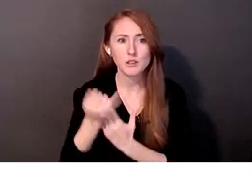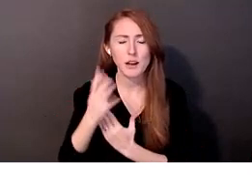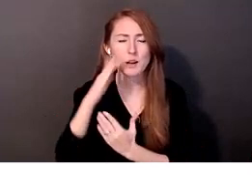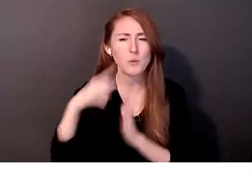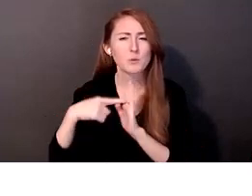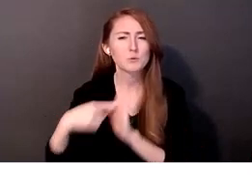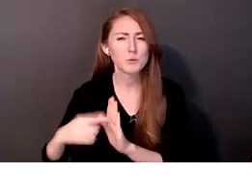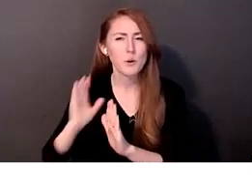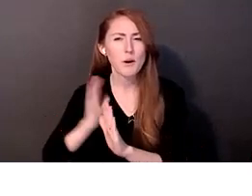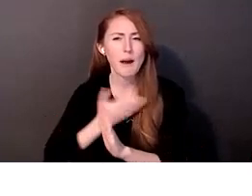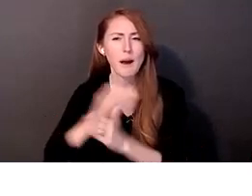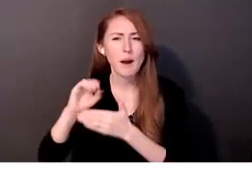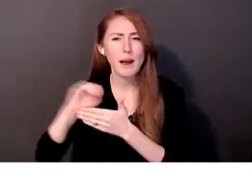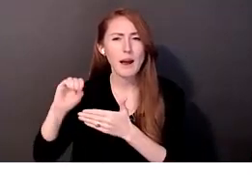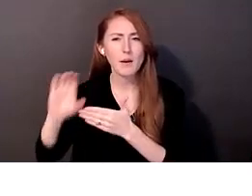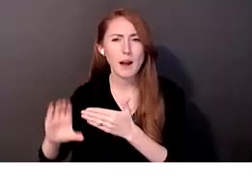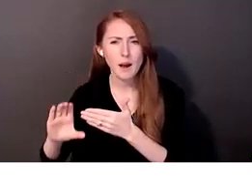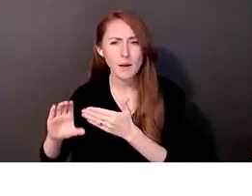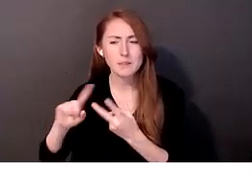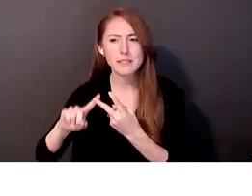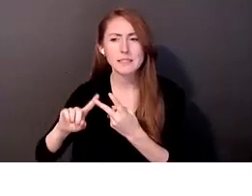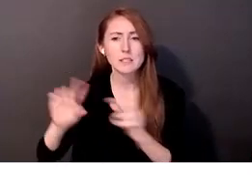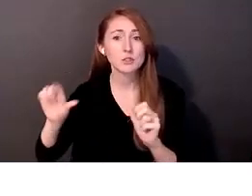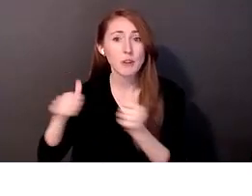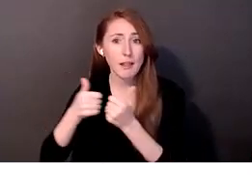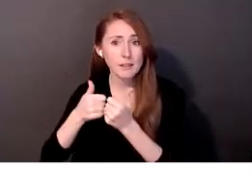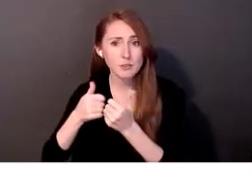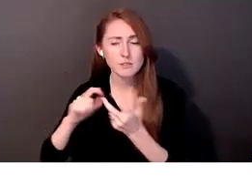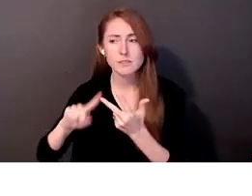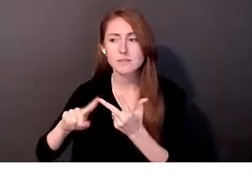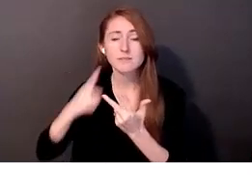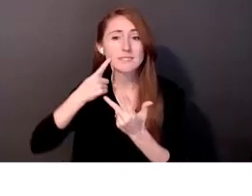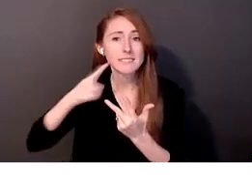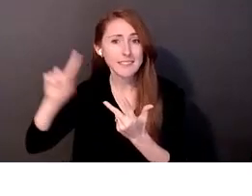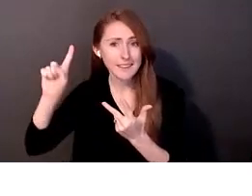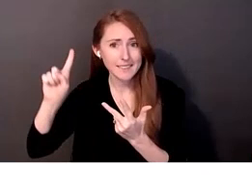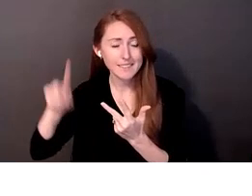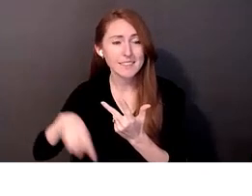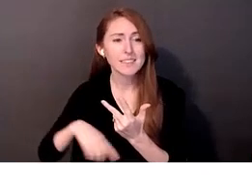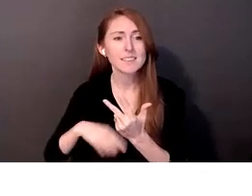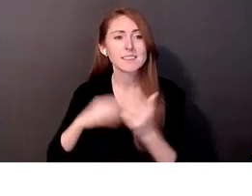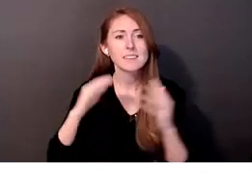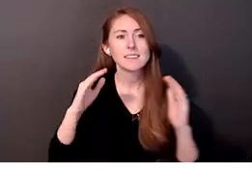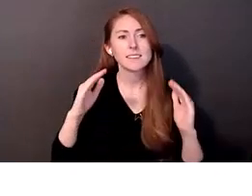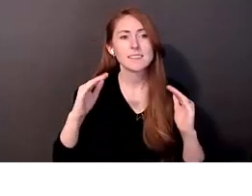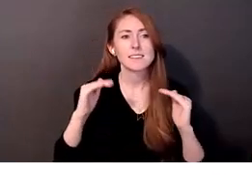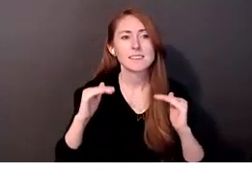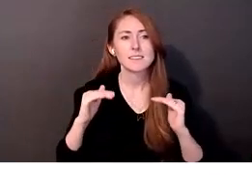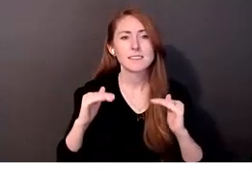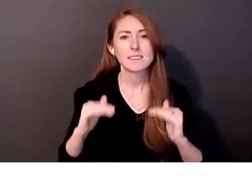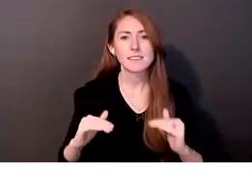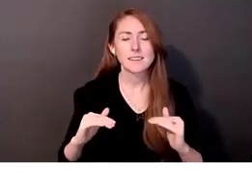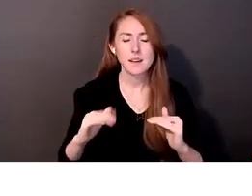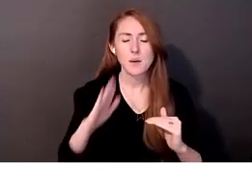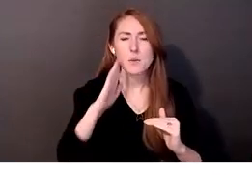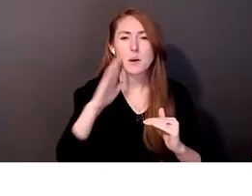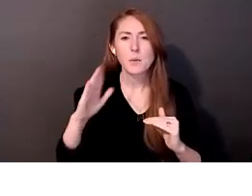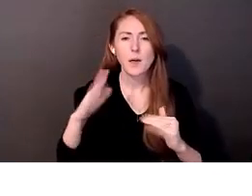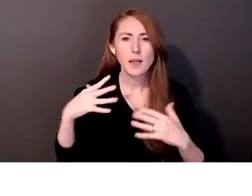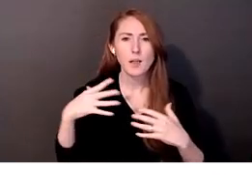some of the challenges, and successes. And I will finish talking about the lessons learned.